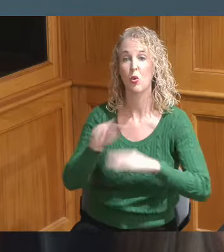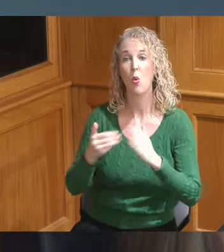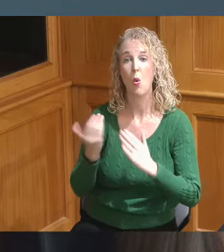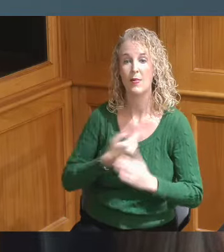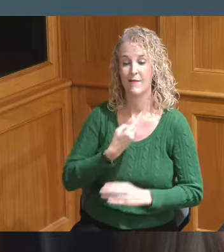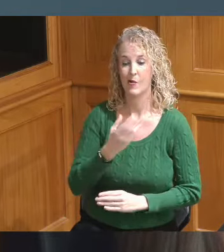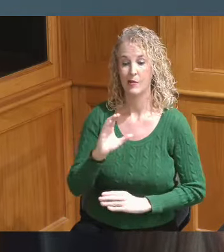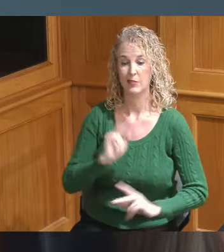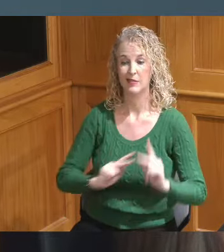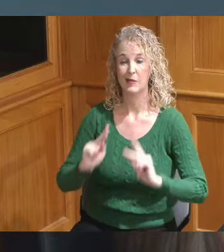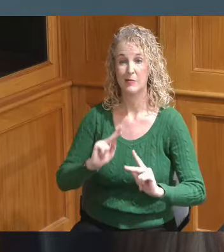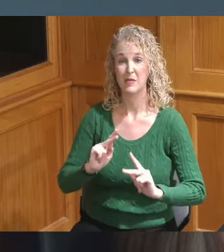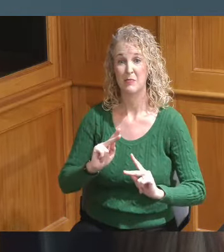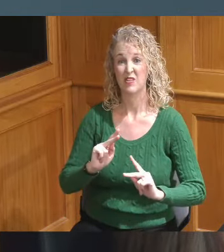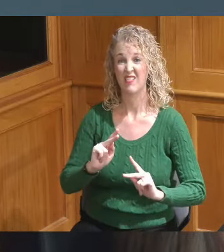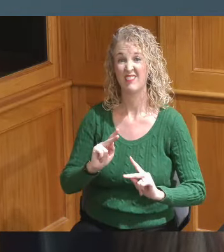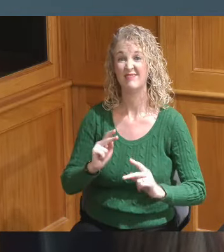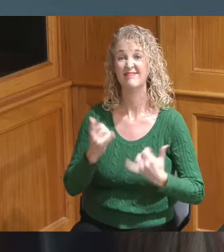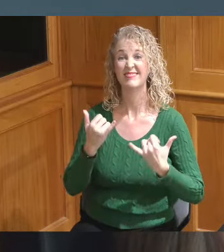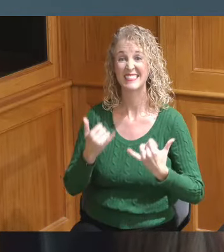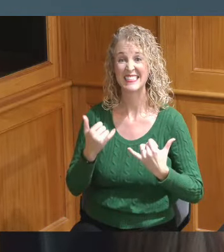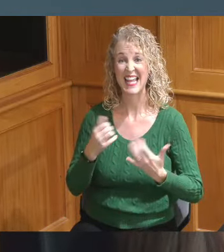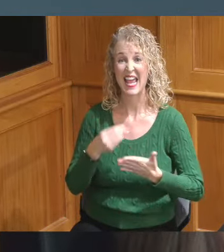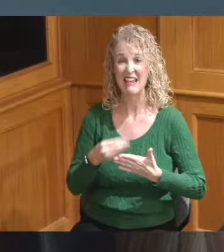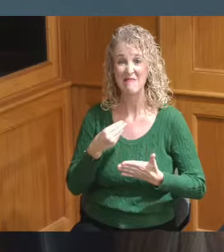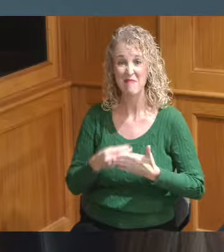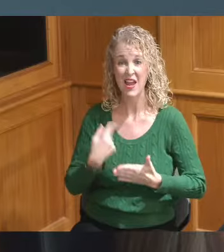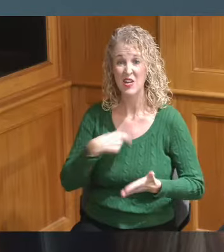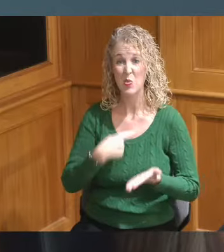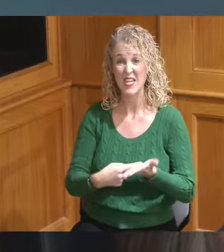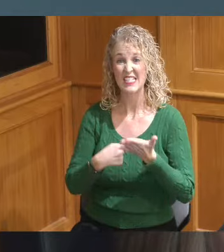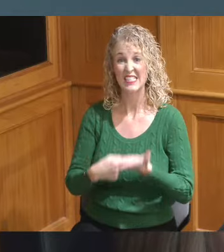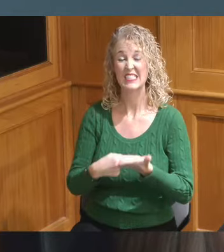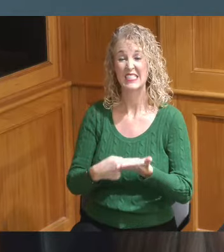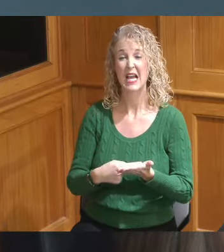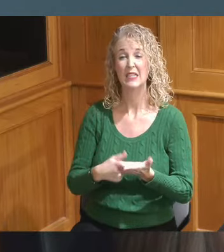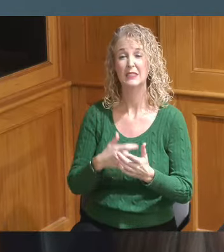County. This is a lot of money we're hopefully getting ready to pass this budget for. Don't just